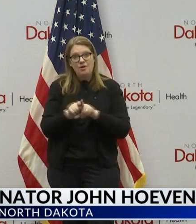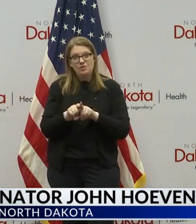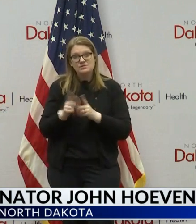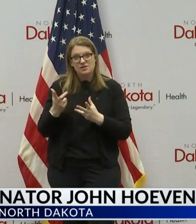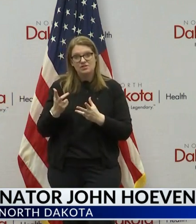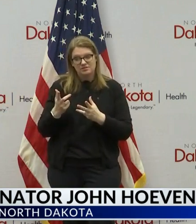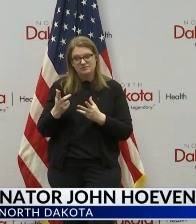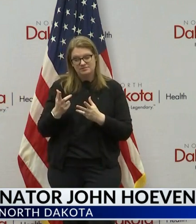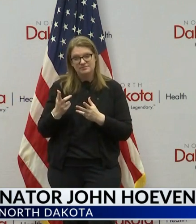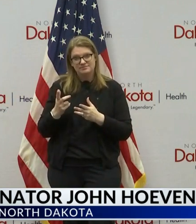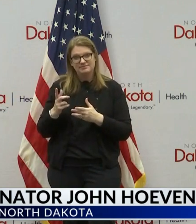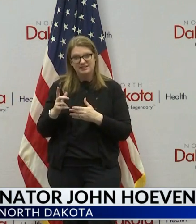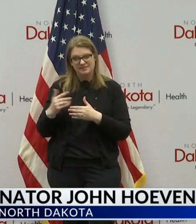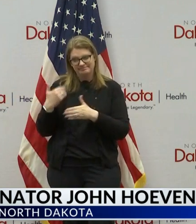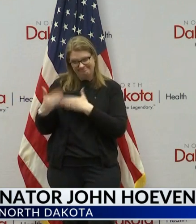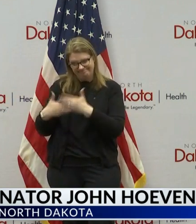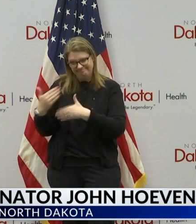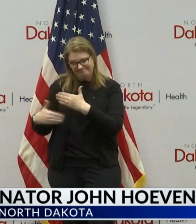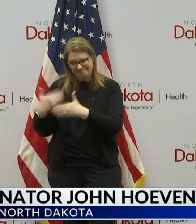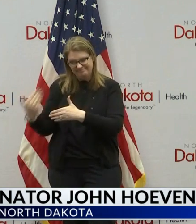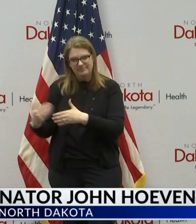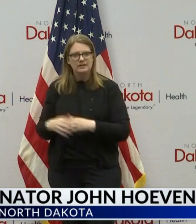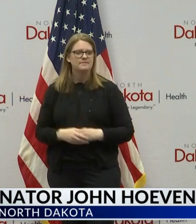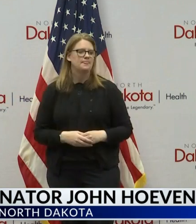BUSINESS AND THEIR WORKERS THROUGH THIS TOUGH STRETCH